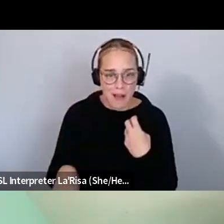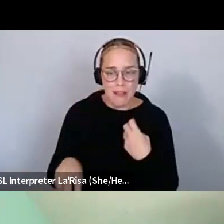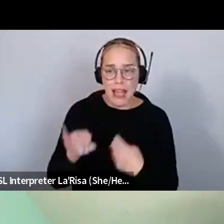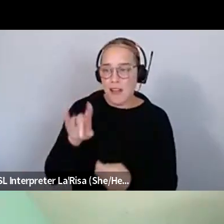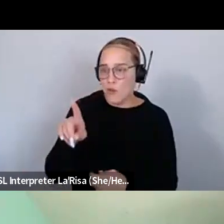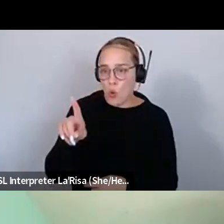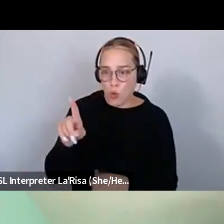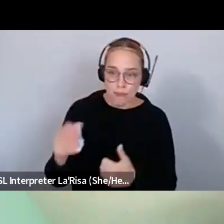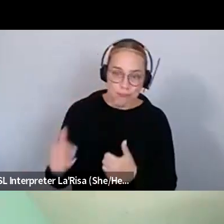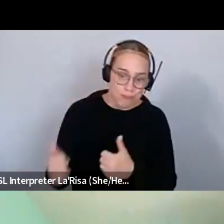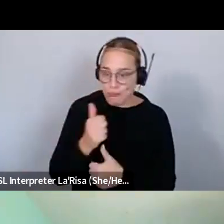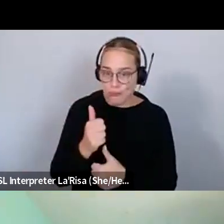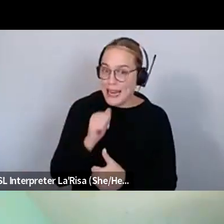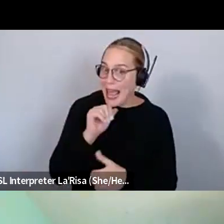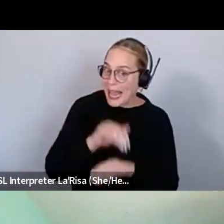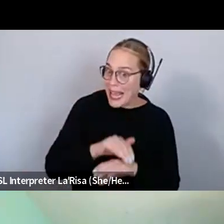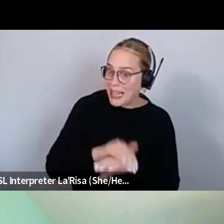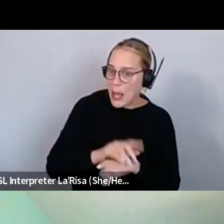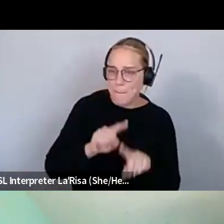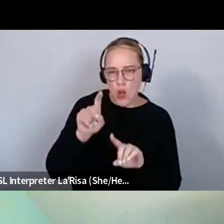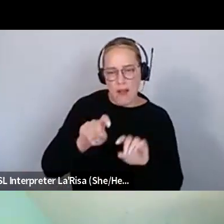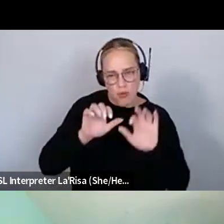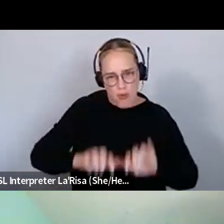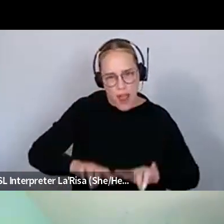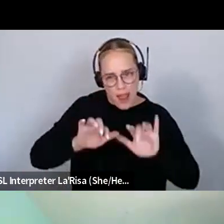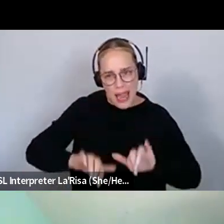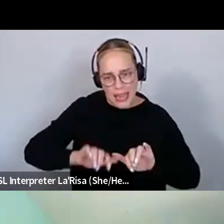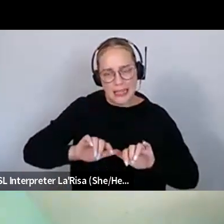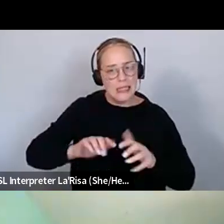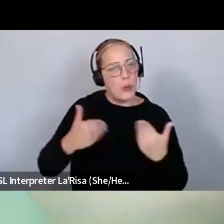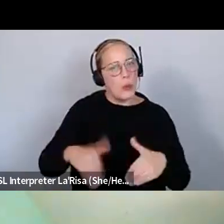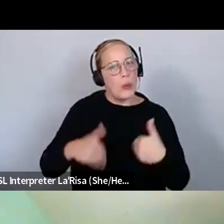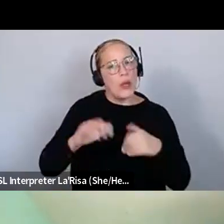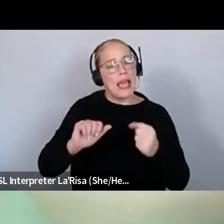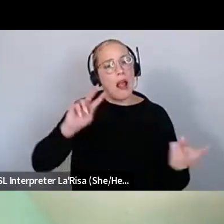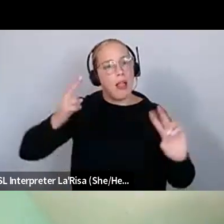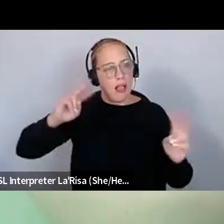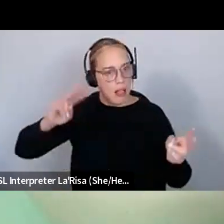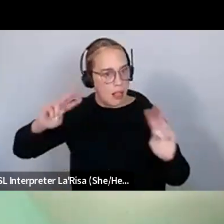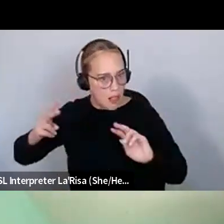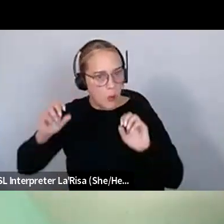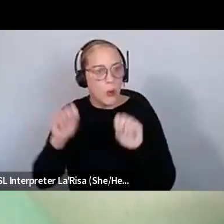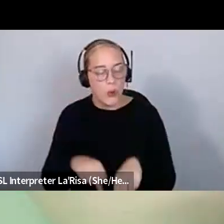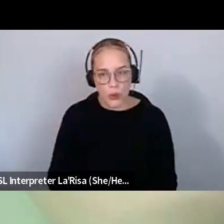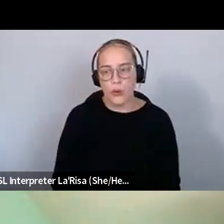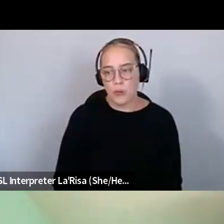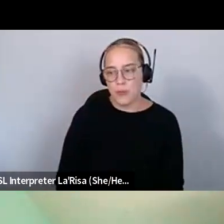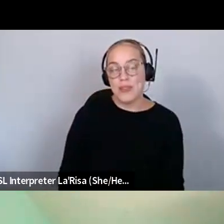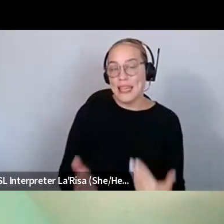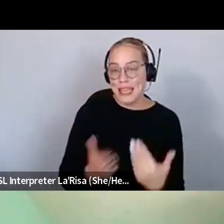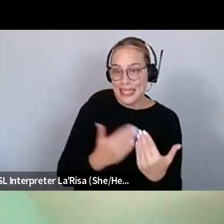everything out. Also people who are deaf in English is not their first English, TTY can be very difficult. If your primary mode of communication